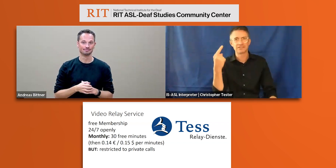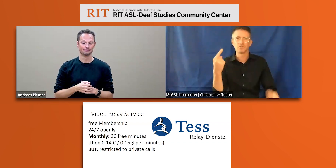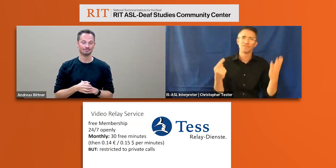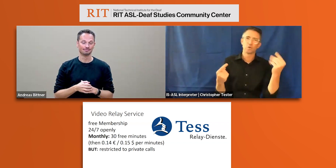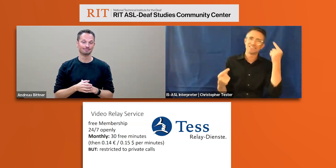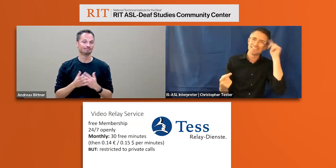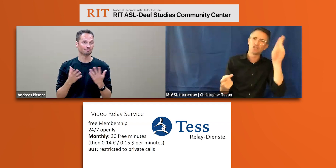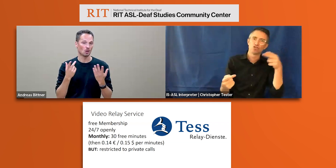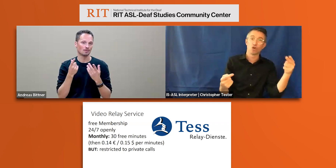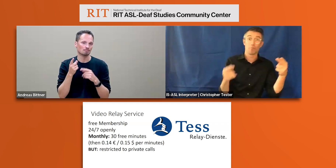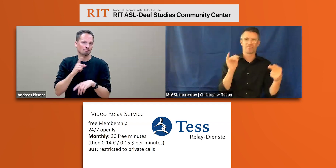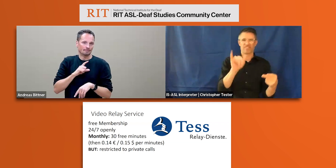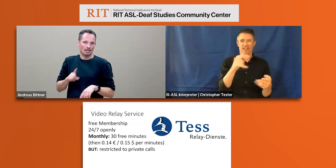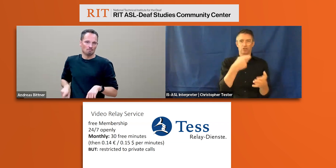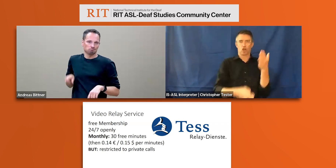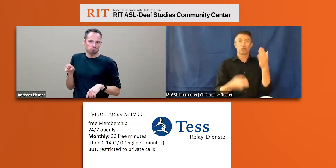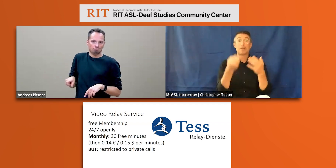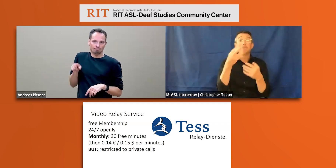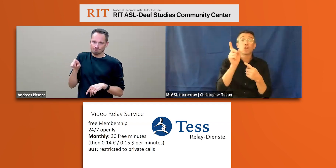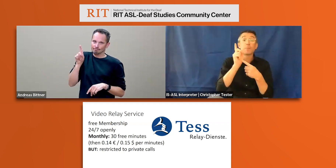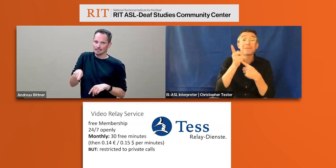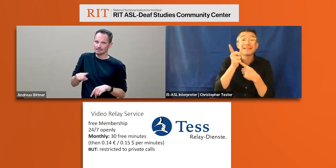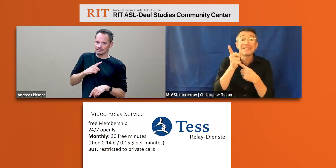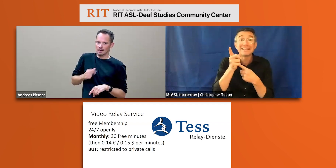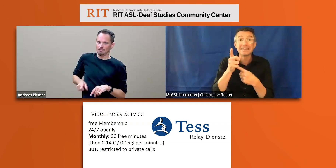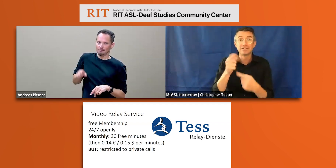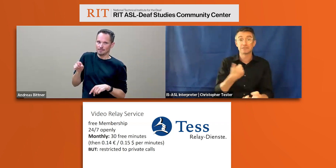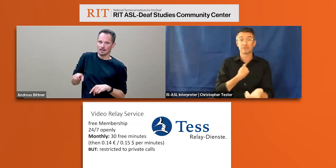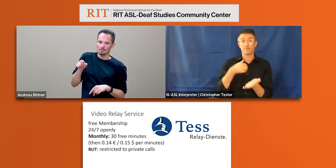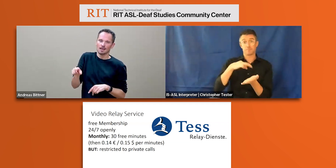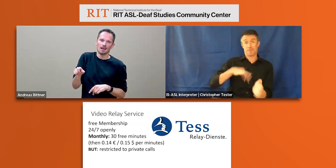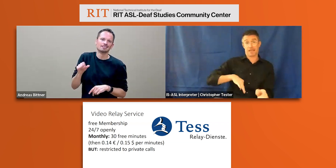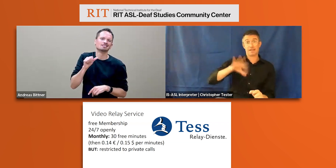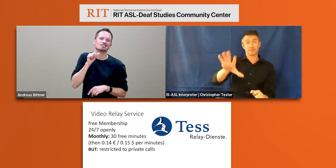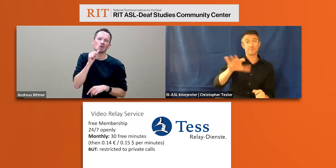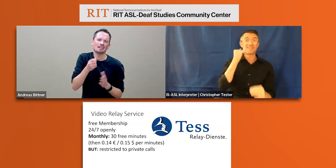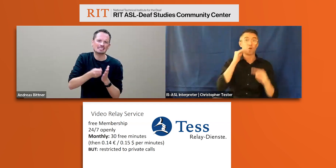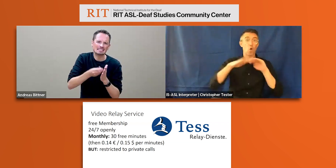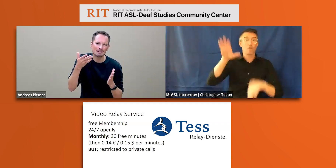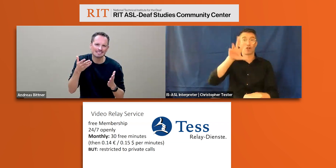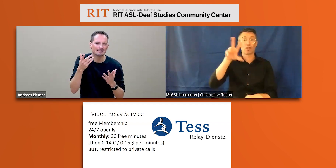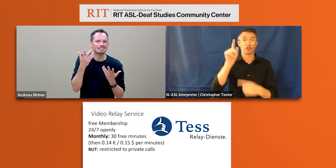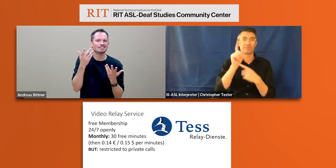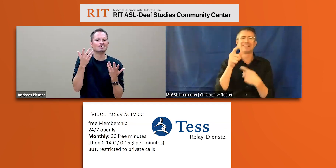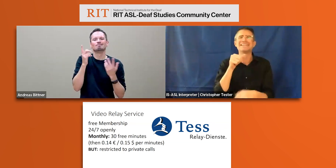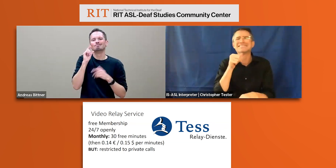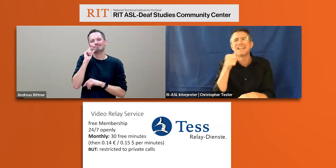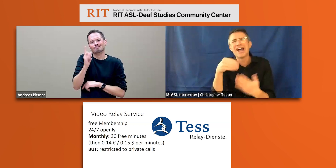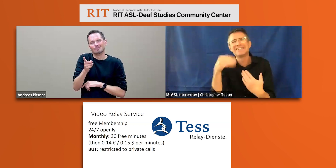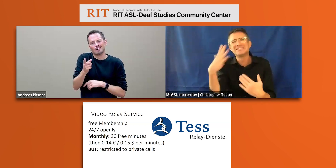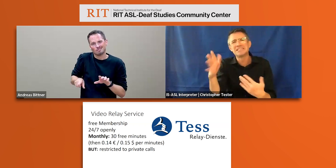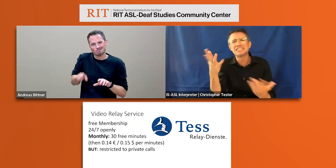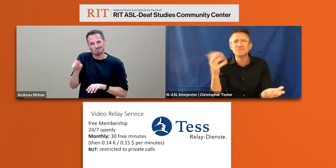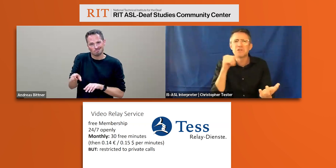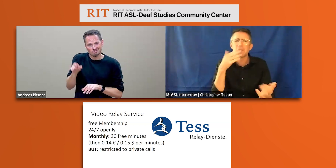or about 15 cents US dollars per minute that I pay out of pocket for any time